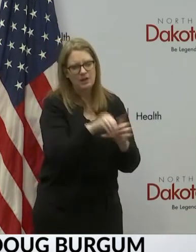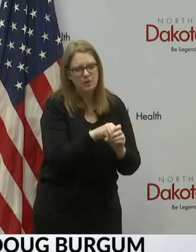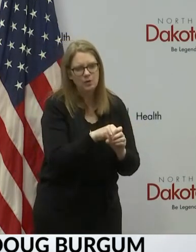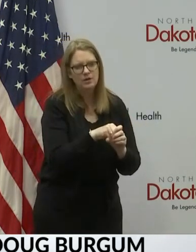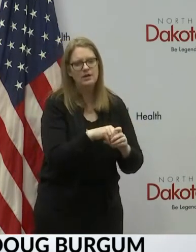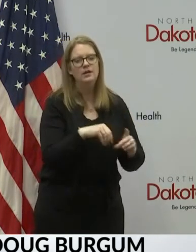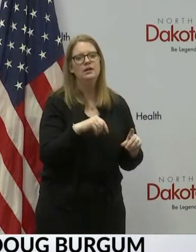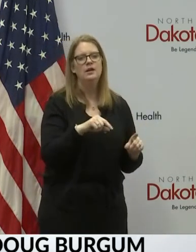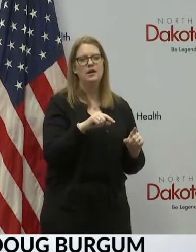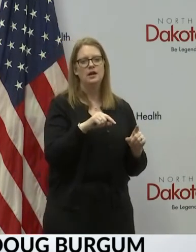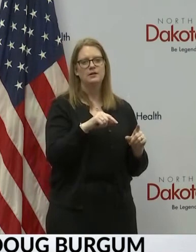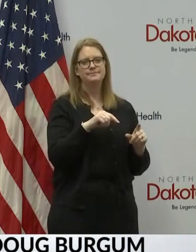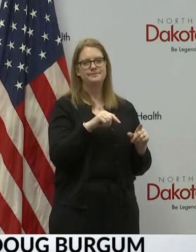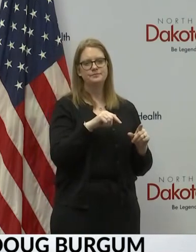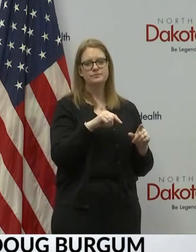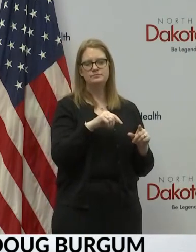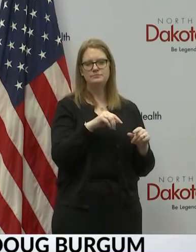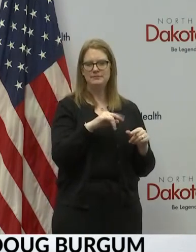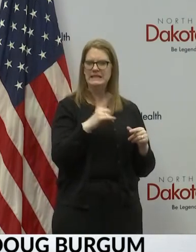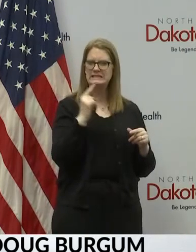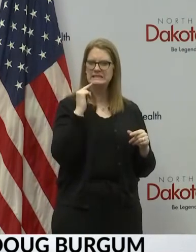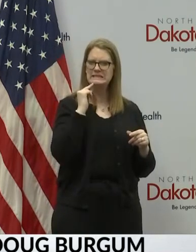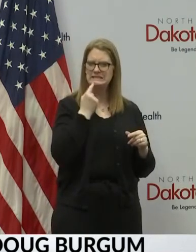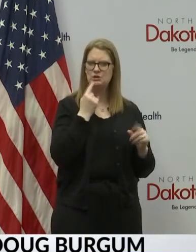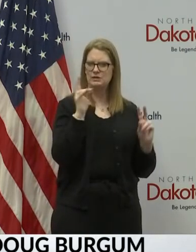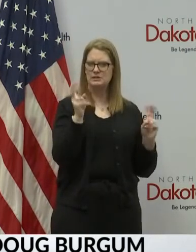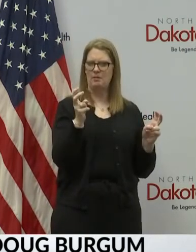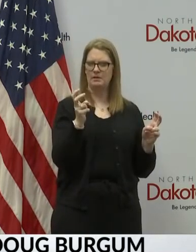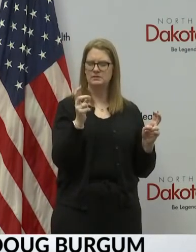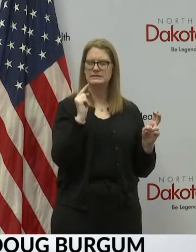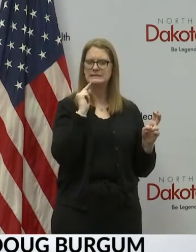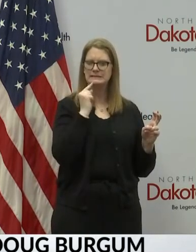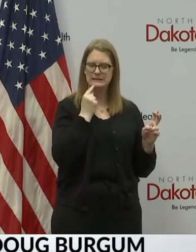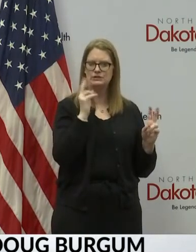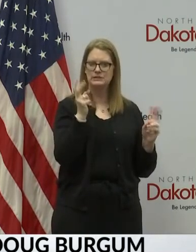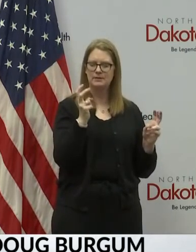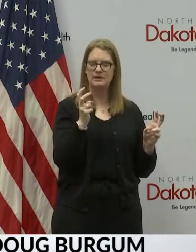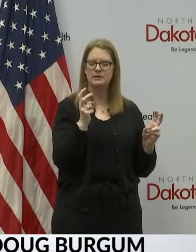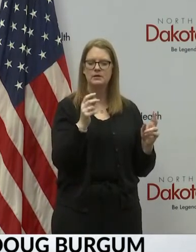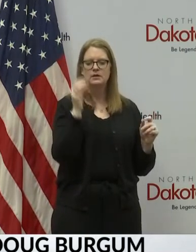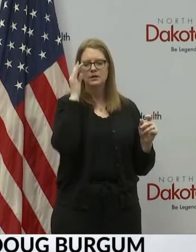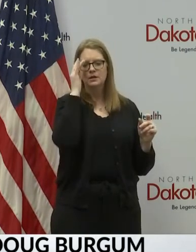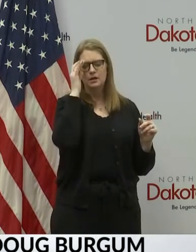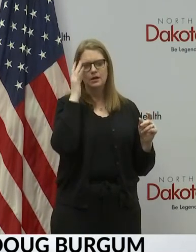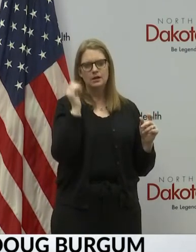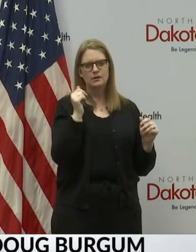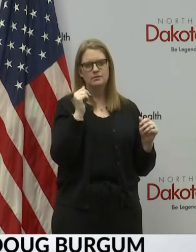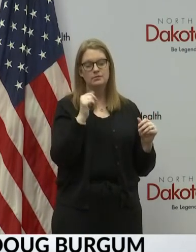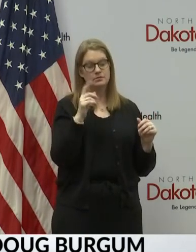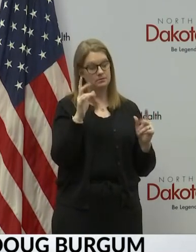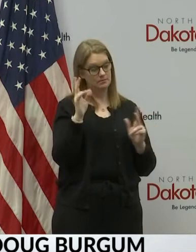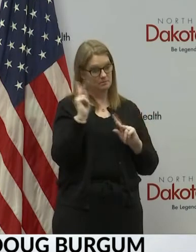NEXT TOPIC IS BEHAVIORAL HEALTH, WHICH WE INCLUDE EVERY DAY. AND TODAY WE KNOW THIS IS ALWAYS A SERIOUS TOPIC. WE WANT TO ADD SOME MORE